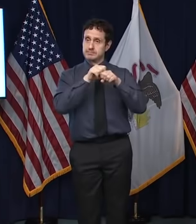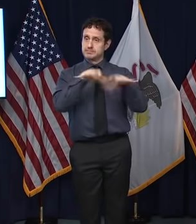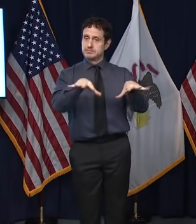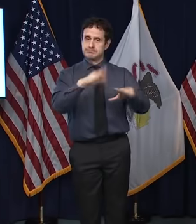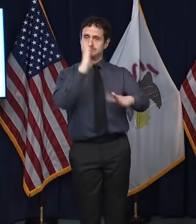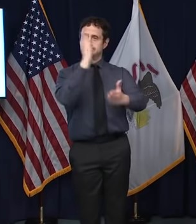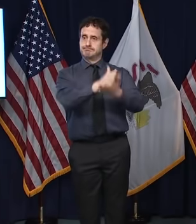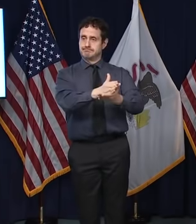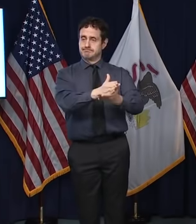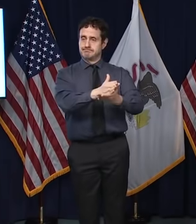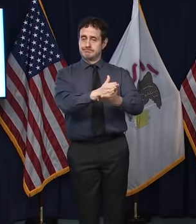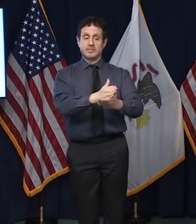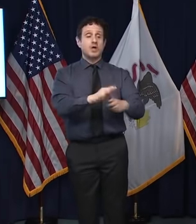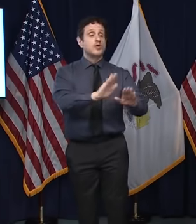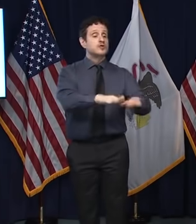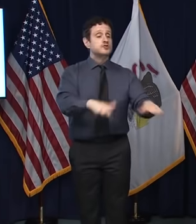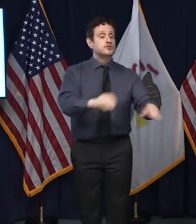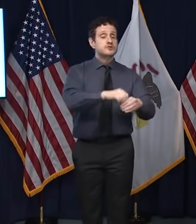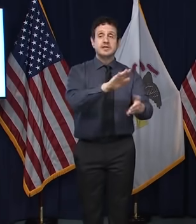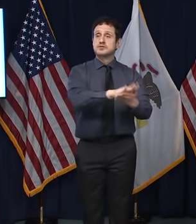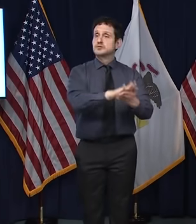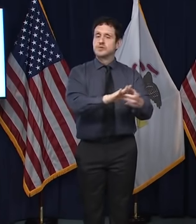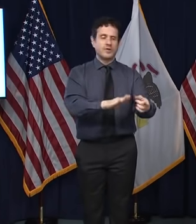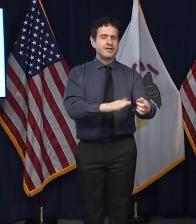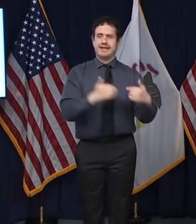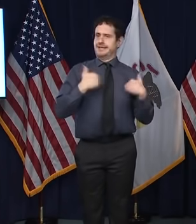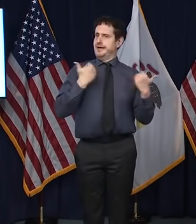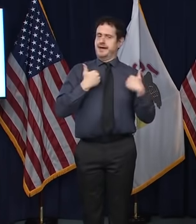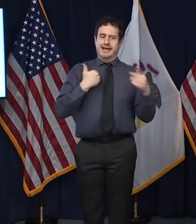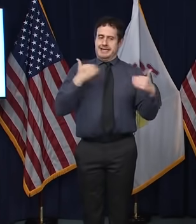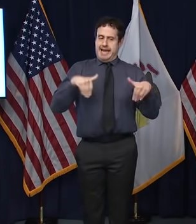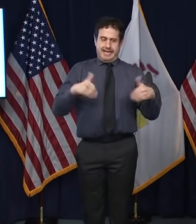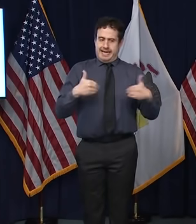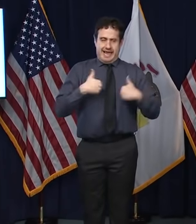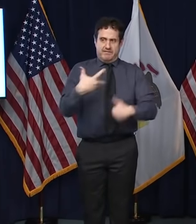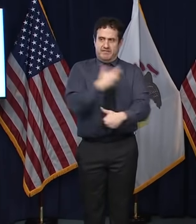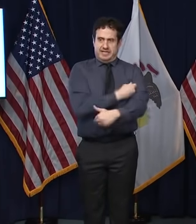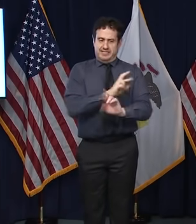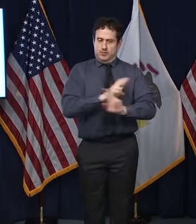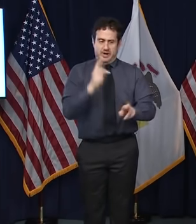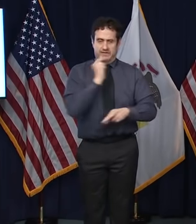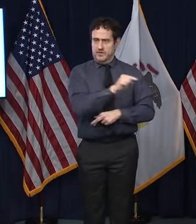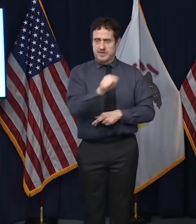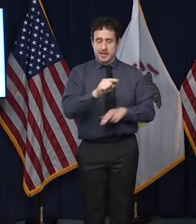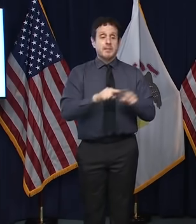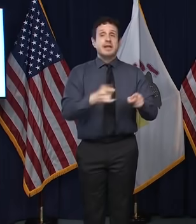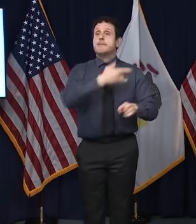of covert nineteen. And with